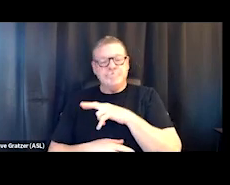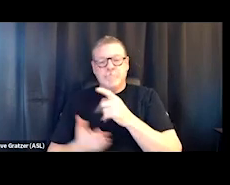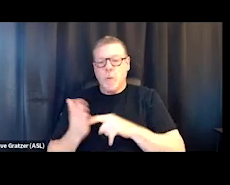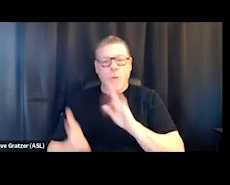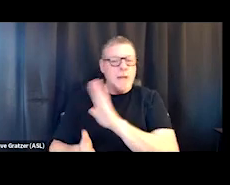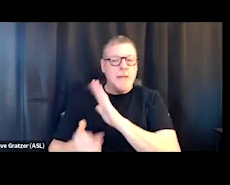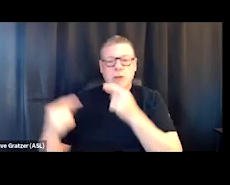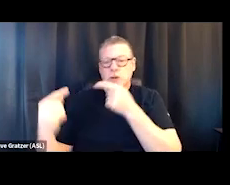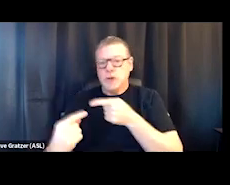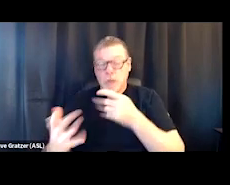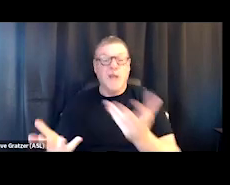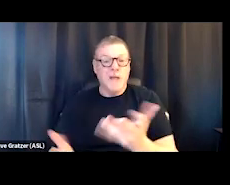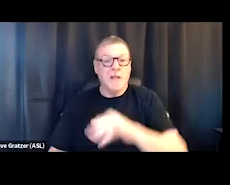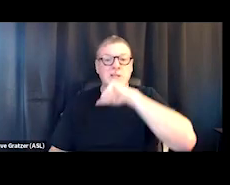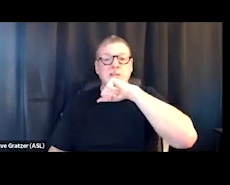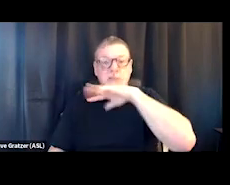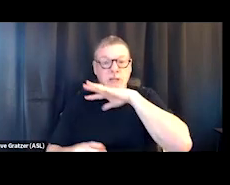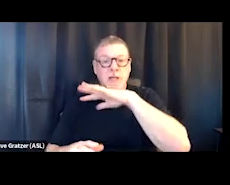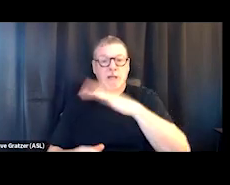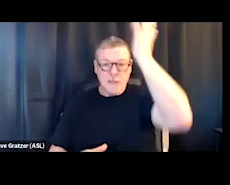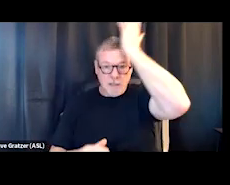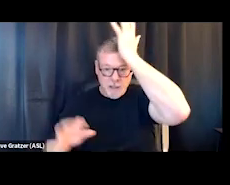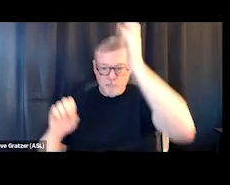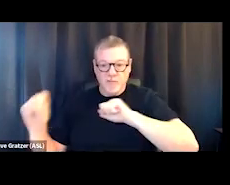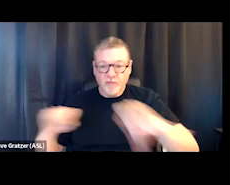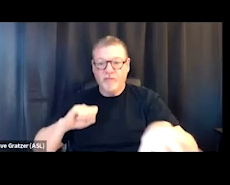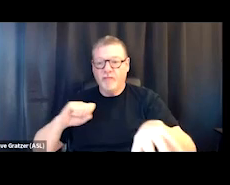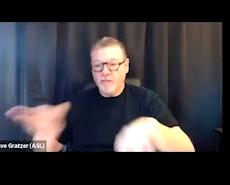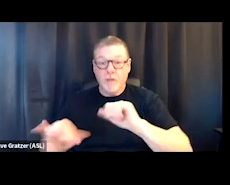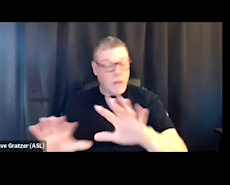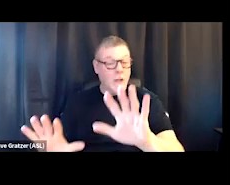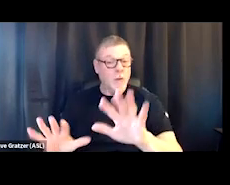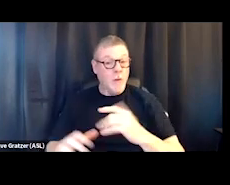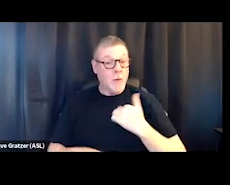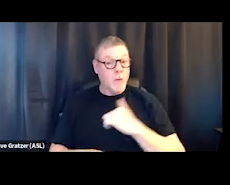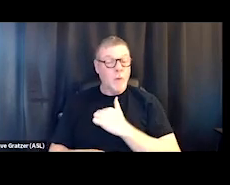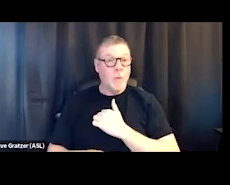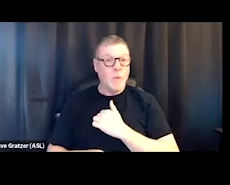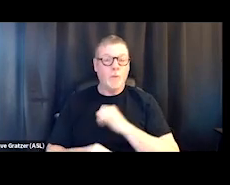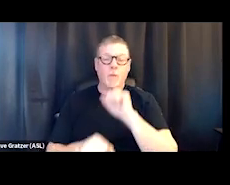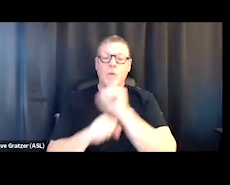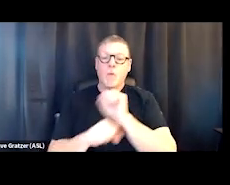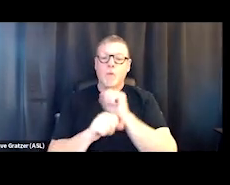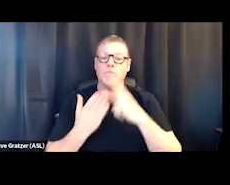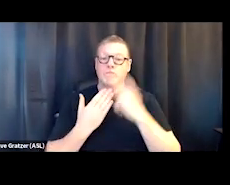Well, there's trash all over. And so we created kind of a little work program within the nav center